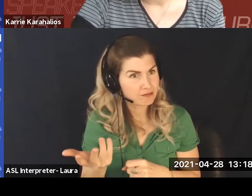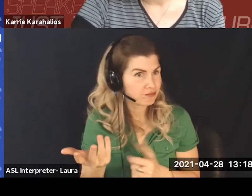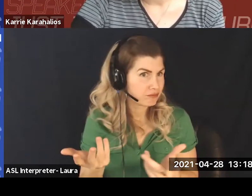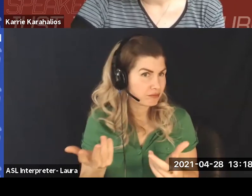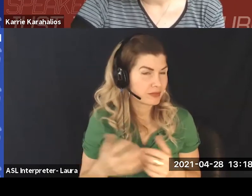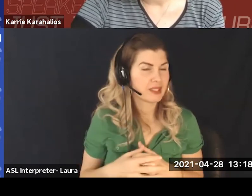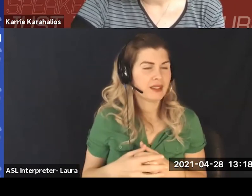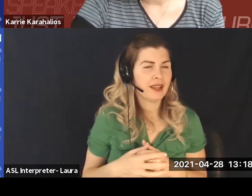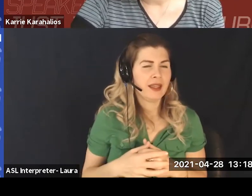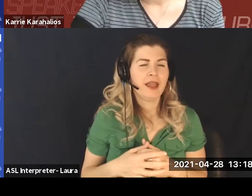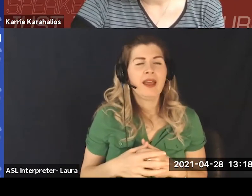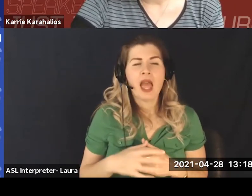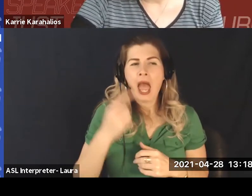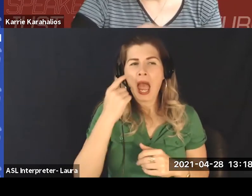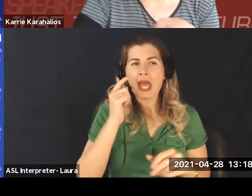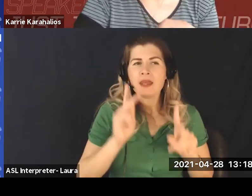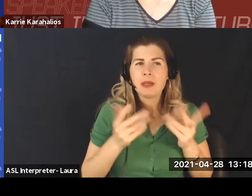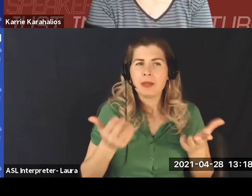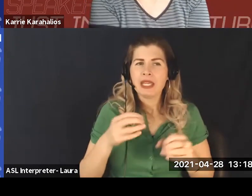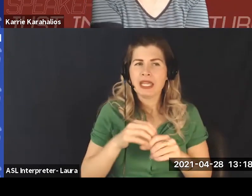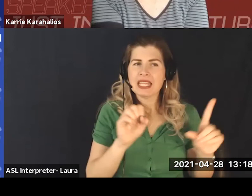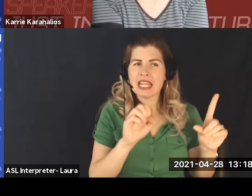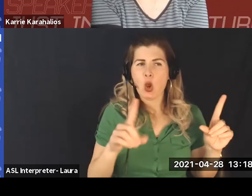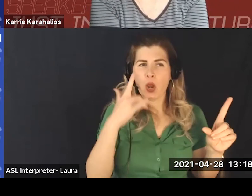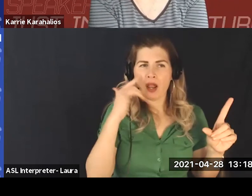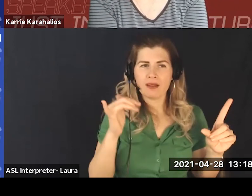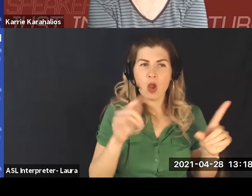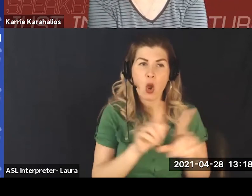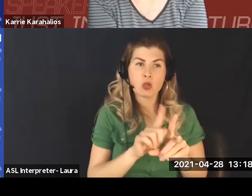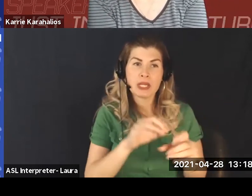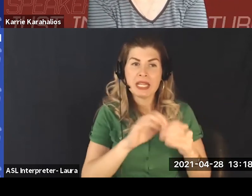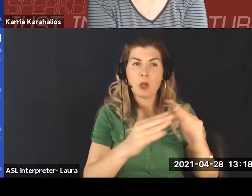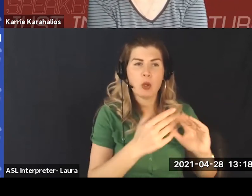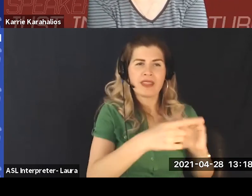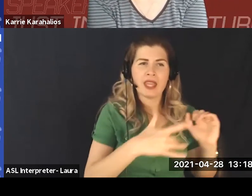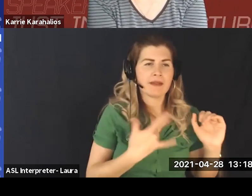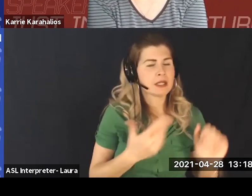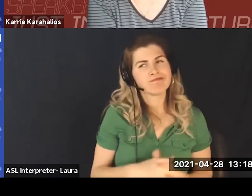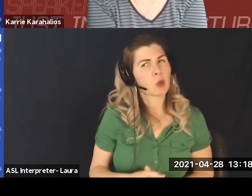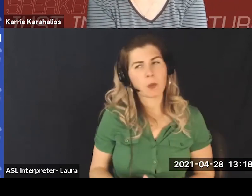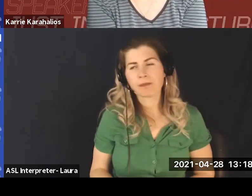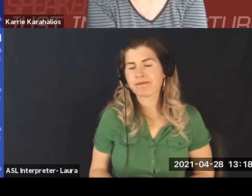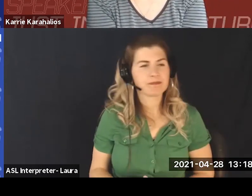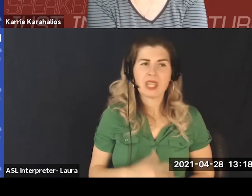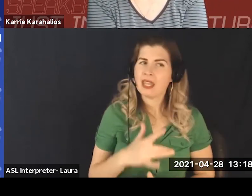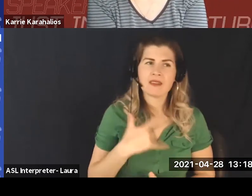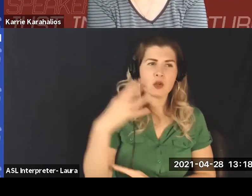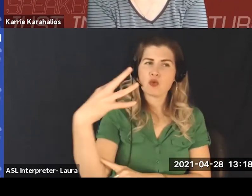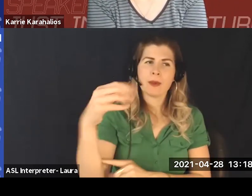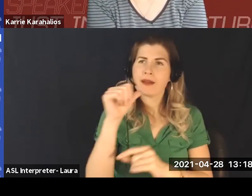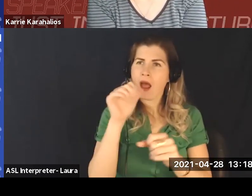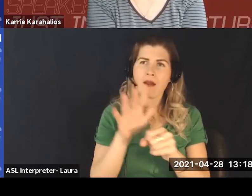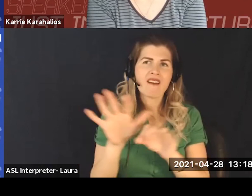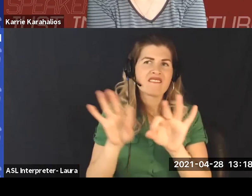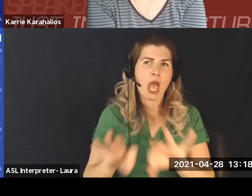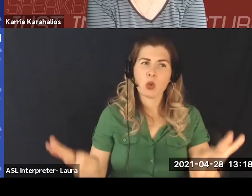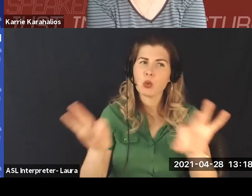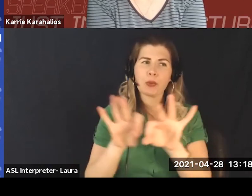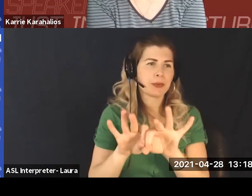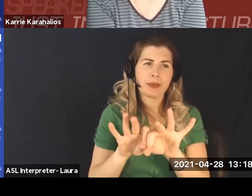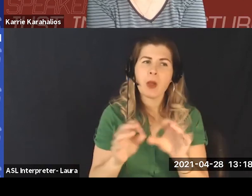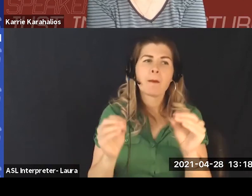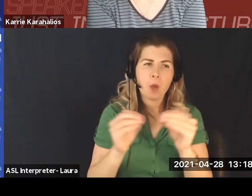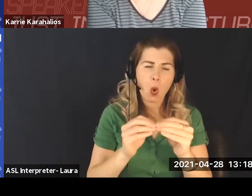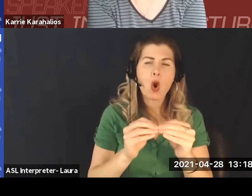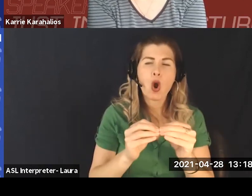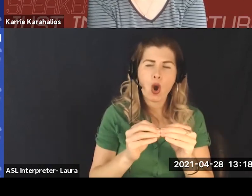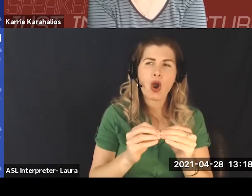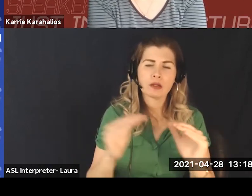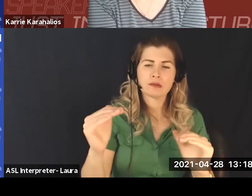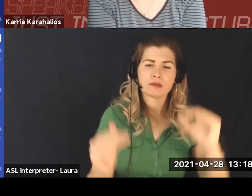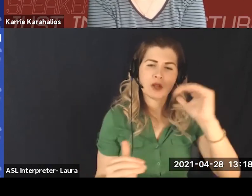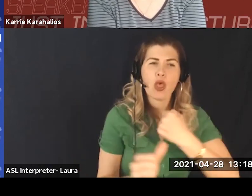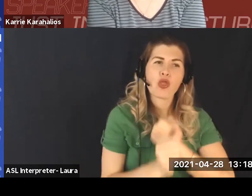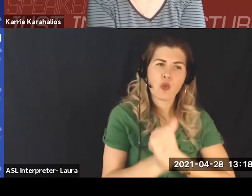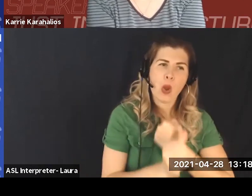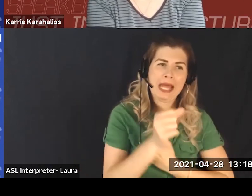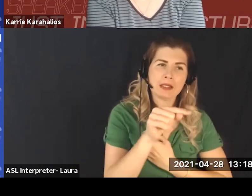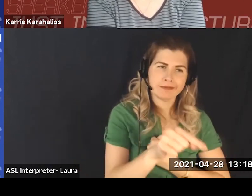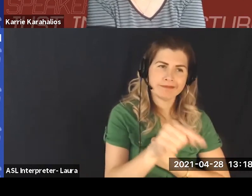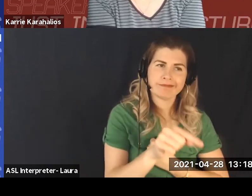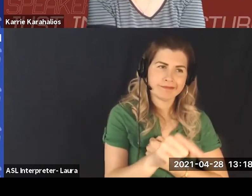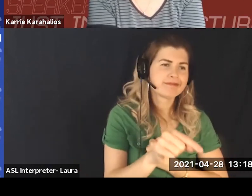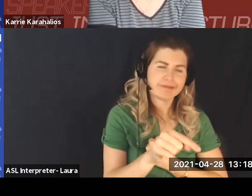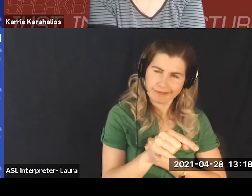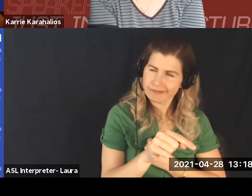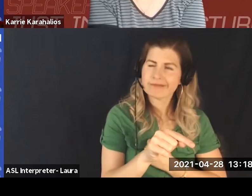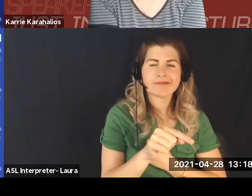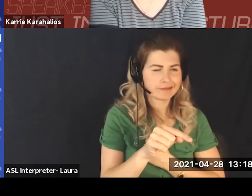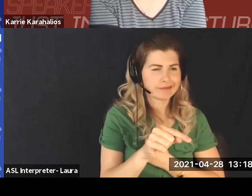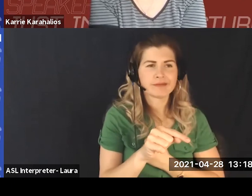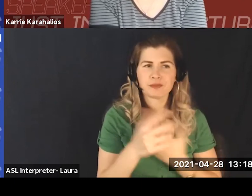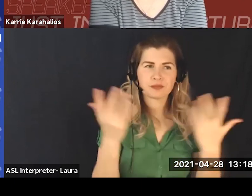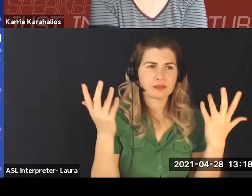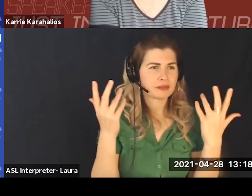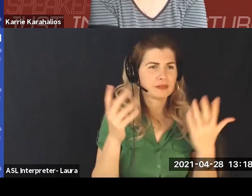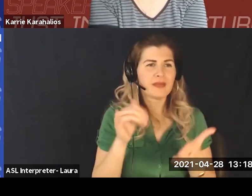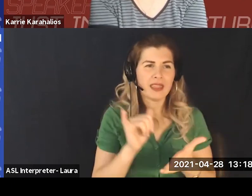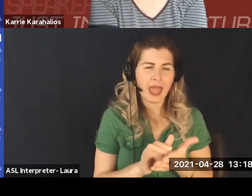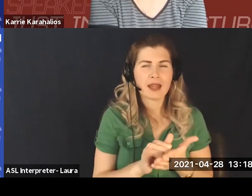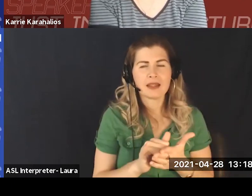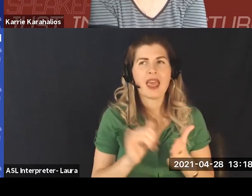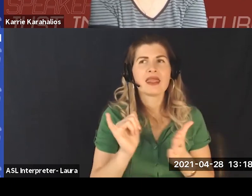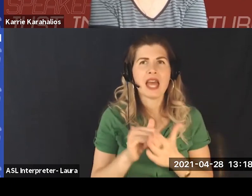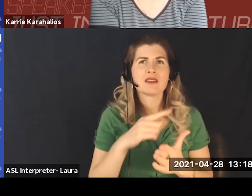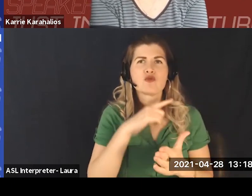And, you know, they think a lot of people in San Diego, in this community Coalition's would say no, it doesn't provide enough value and like the threat of, kind of like a constant surveillance by an entity, you can't even see or respond to or a question